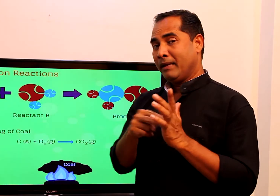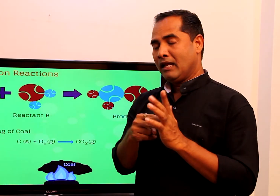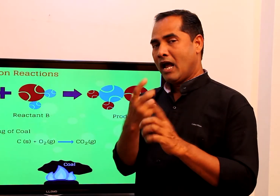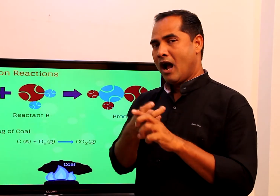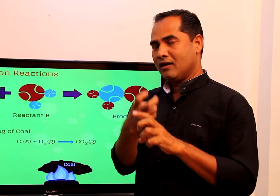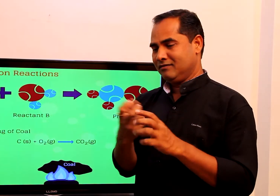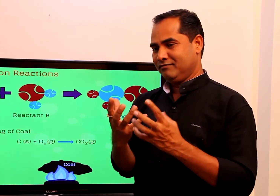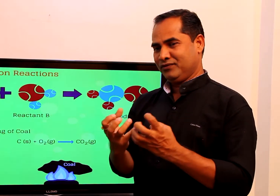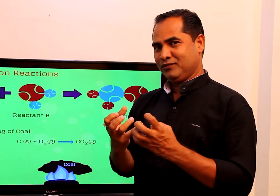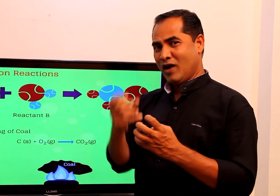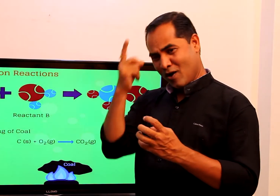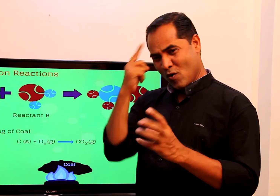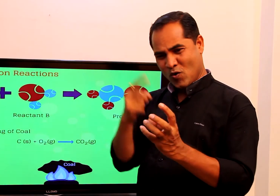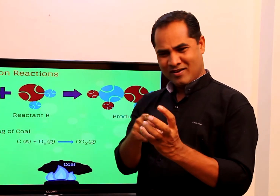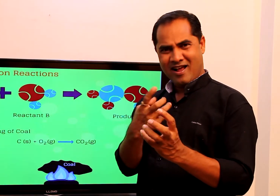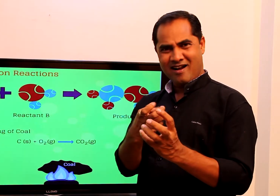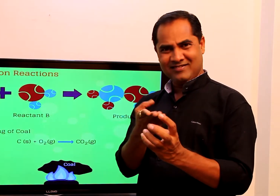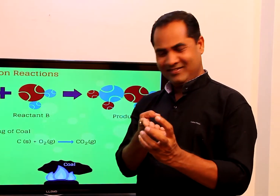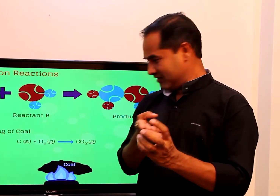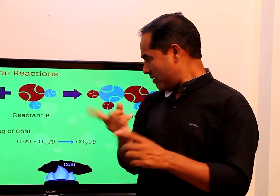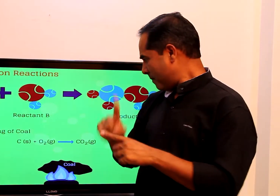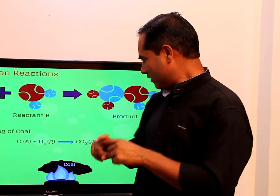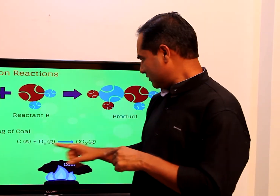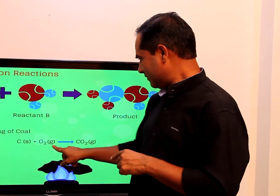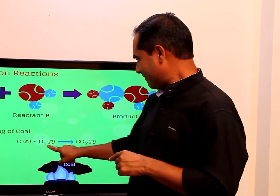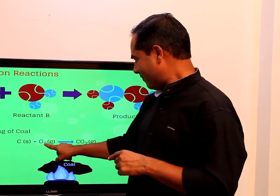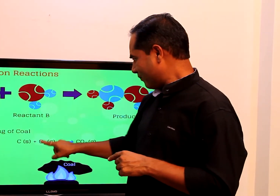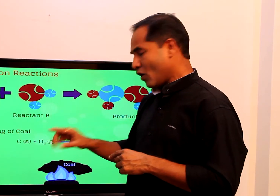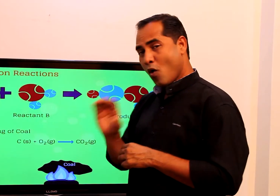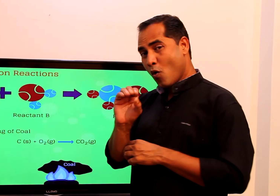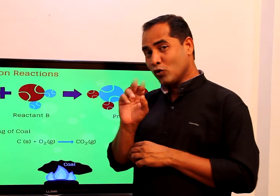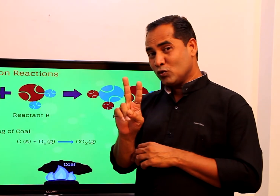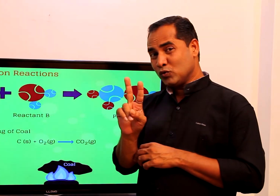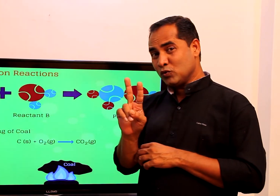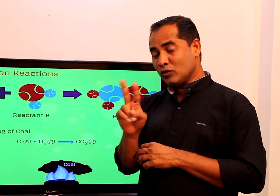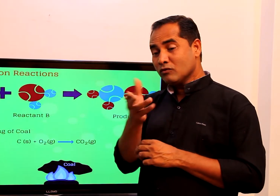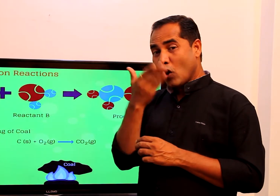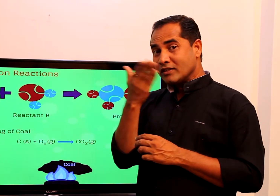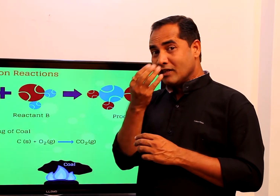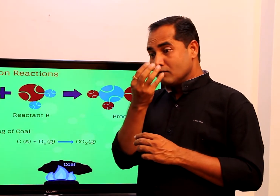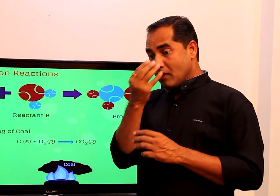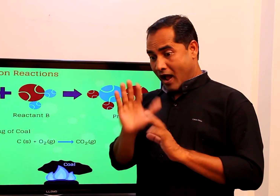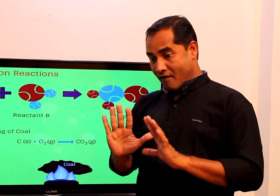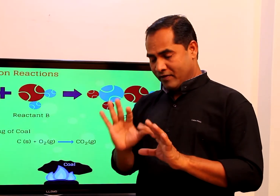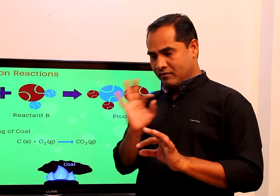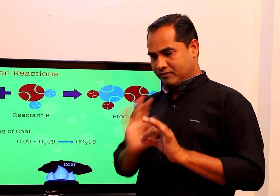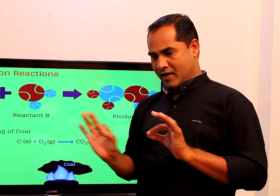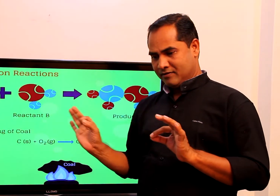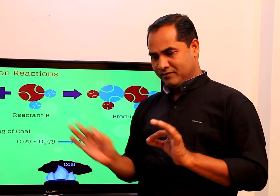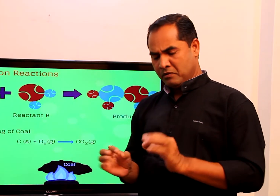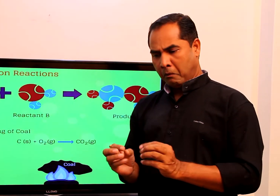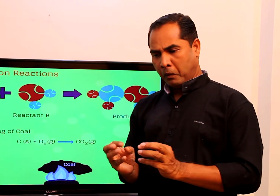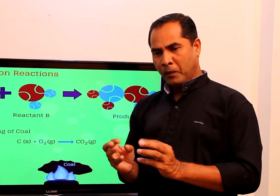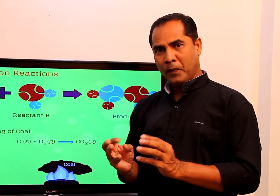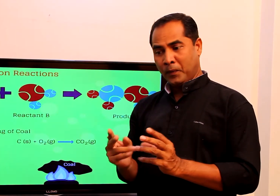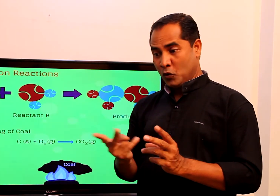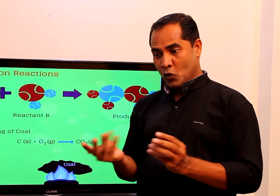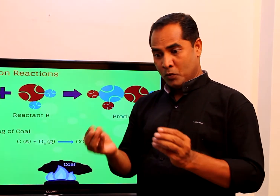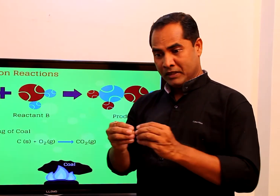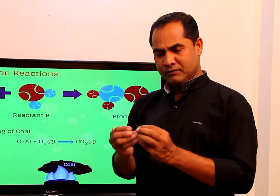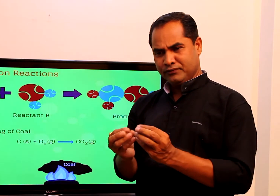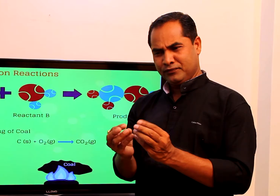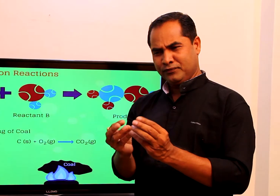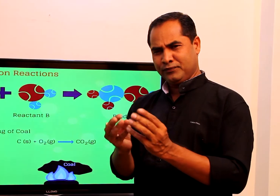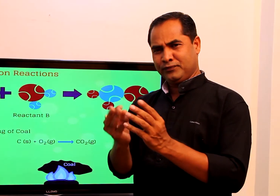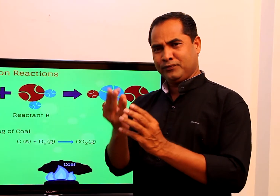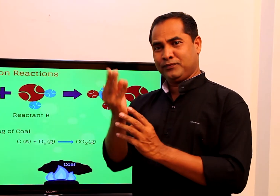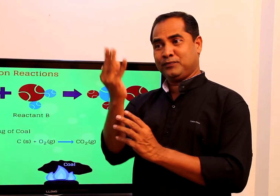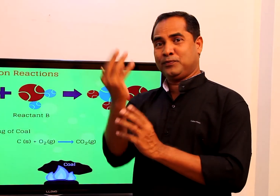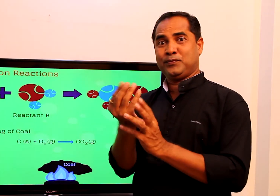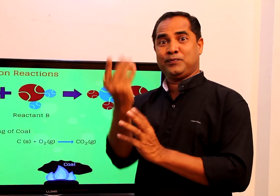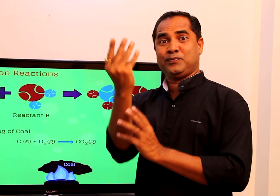a solid combines with oxygen, which is a gas. That is, when we burn coal,